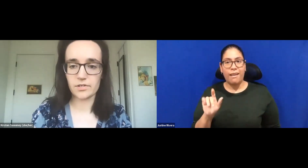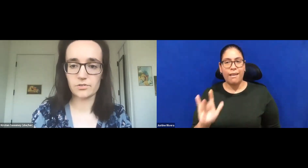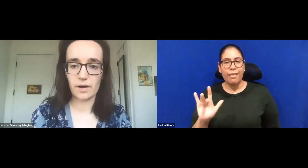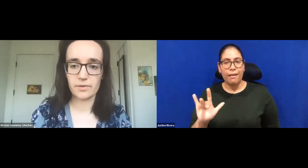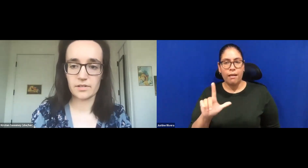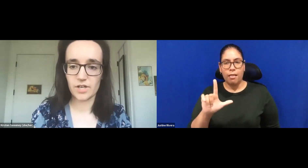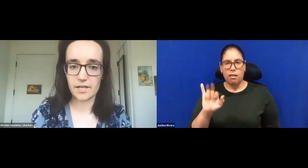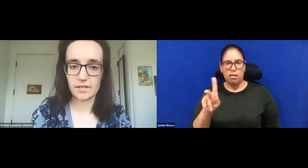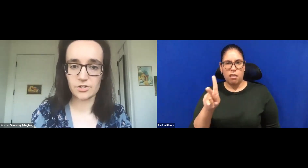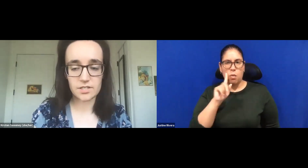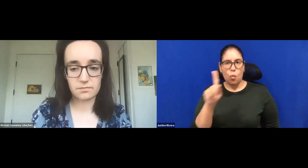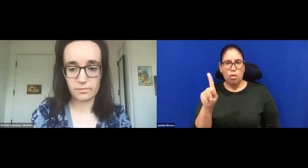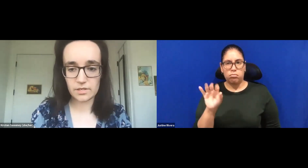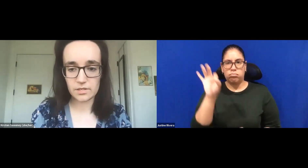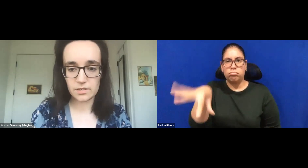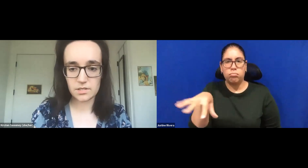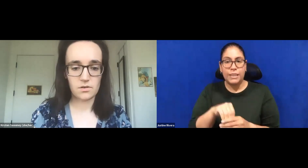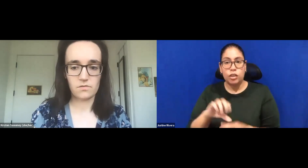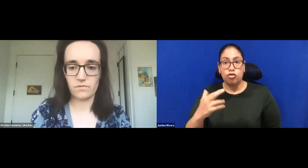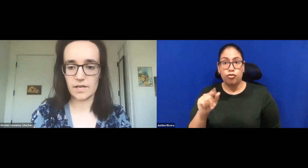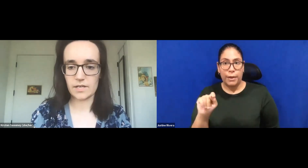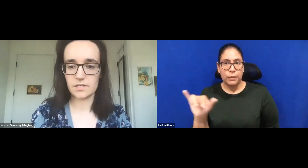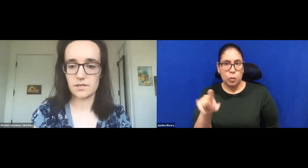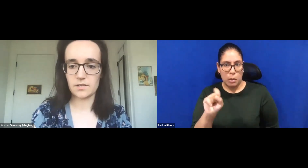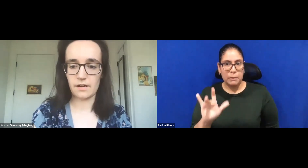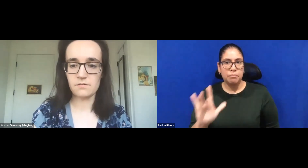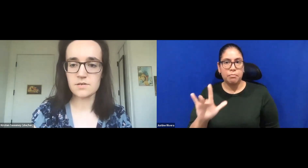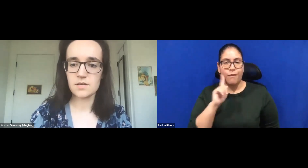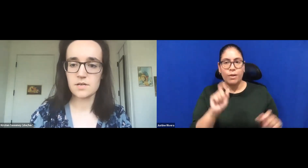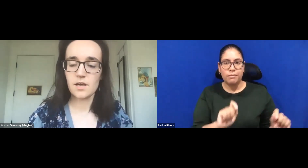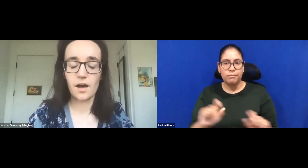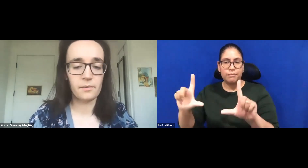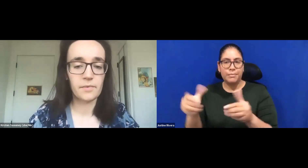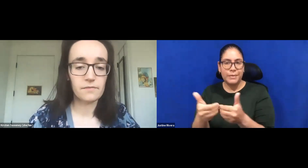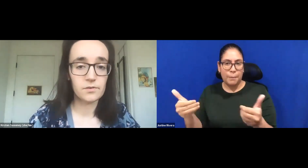going to drop in the chat in just a moment, right now, if